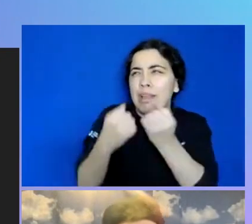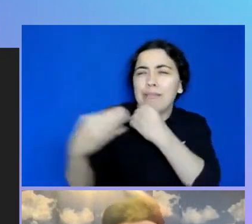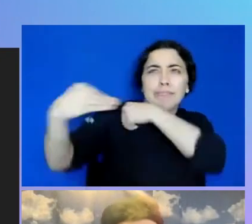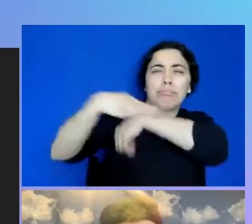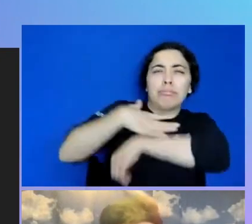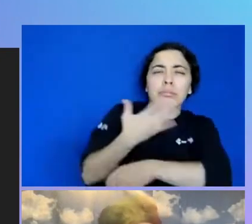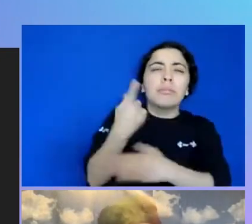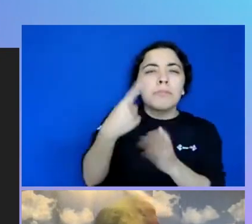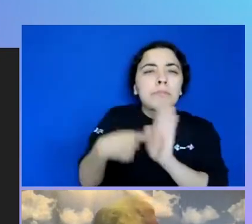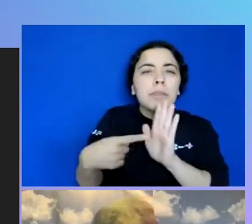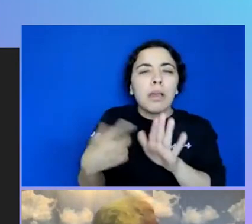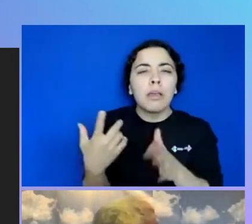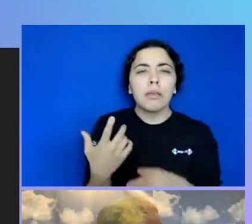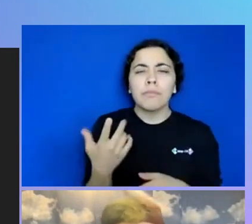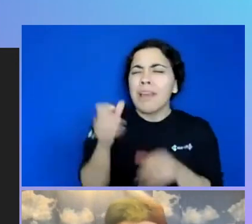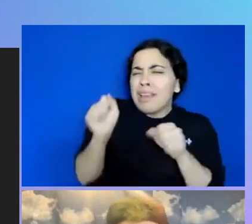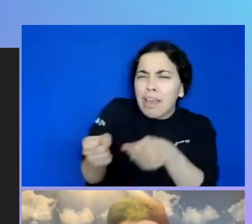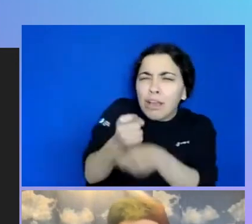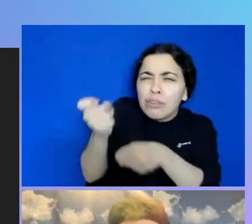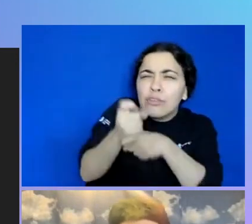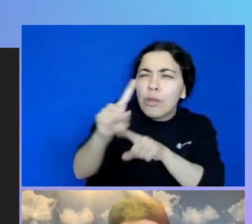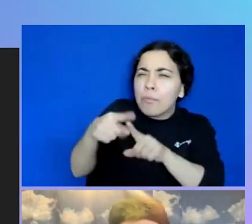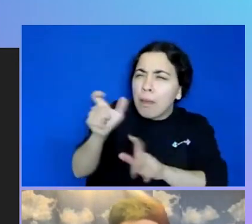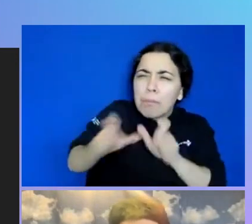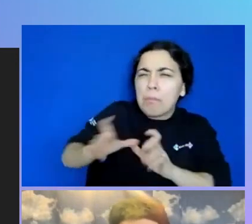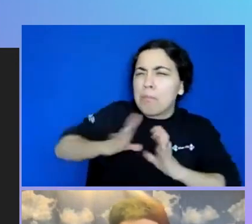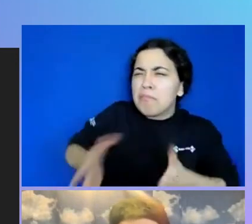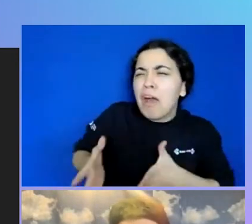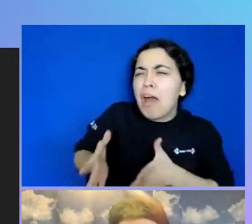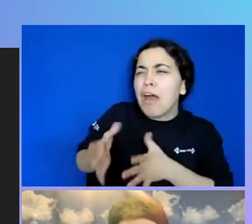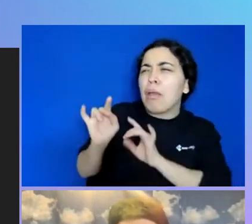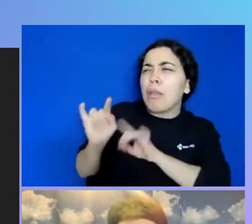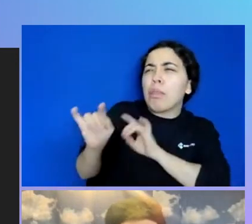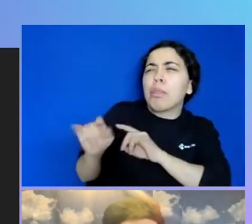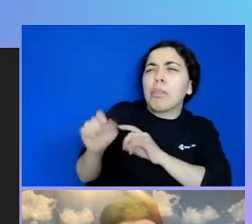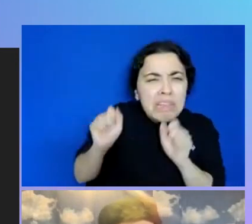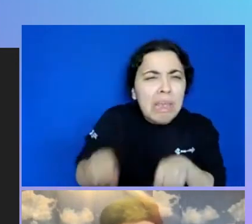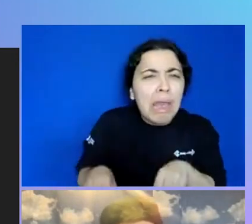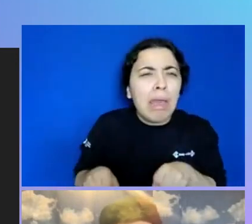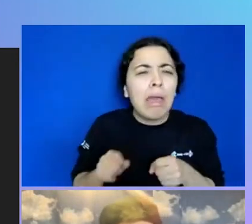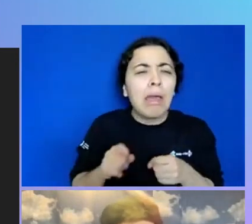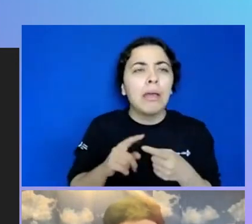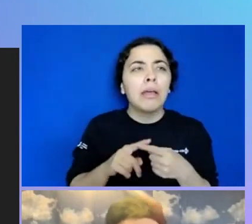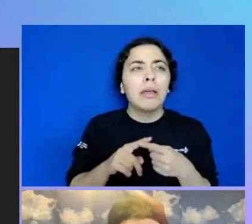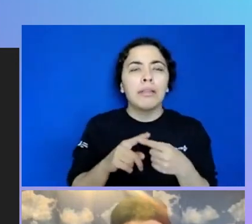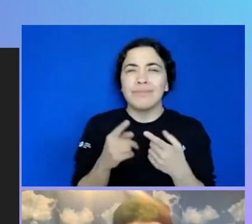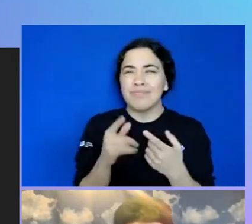that. It's okay to make jokes about people or that, uh, you